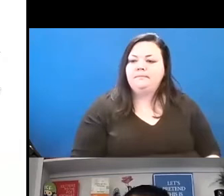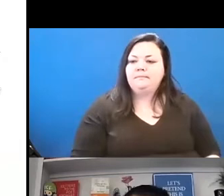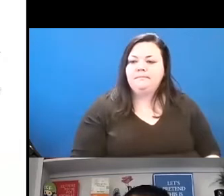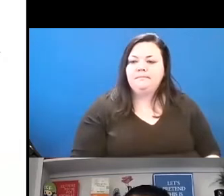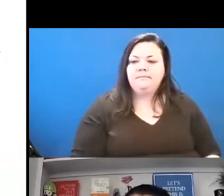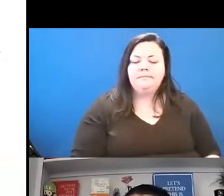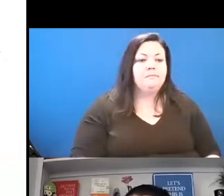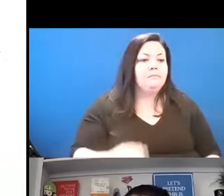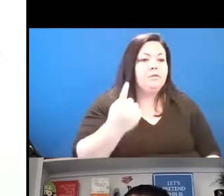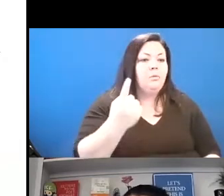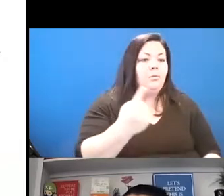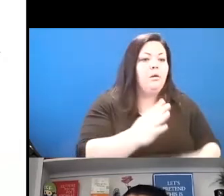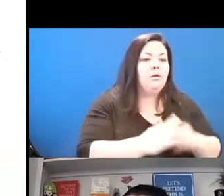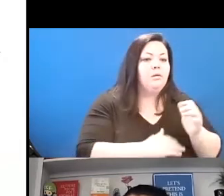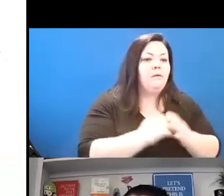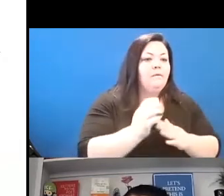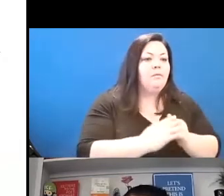i like how i was like it's got adult themes who wants a readout